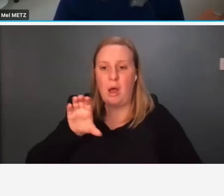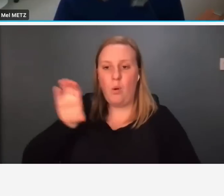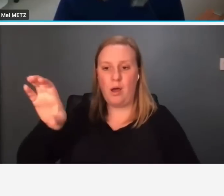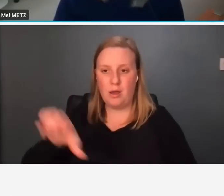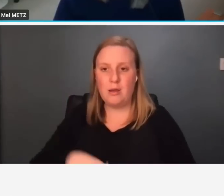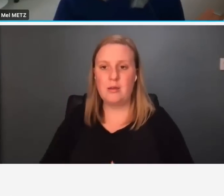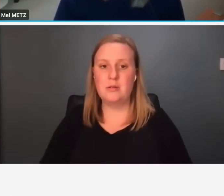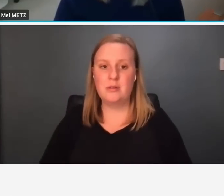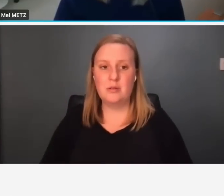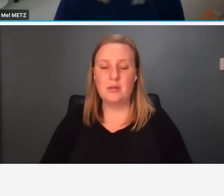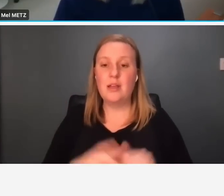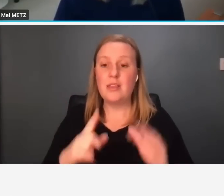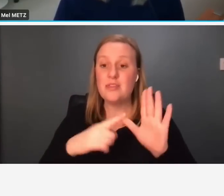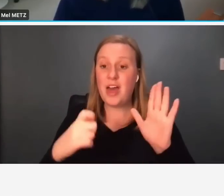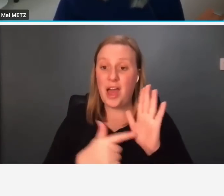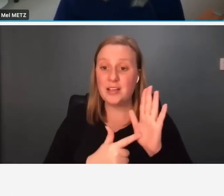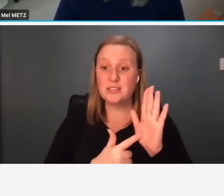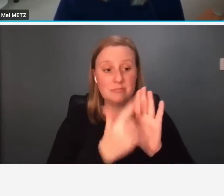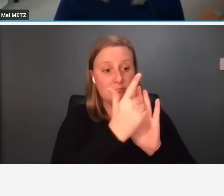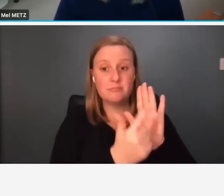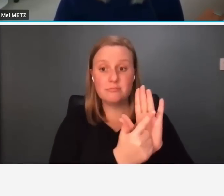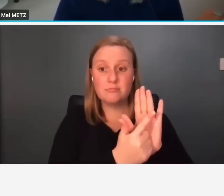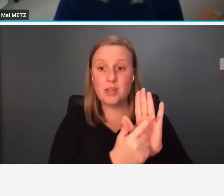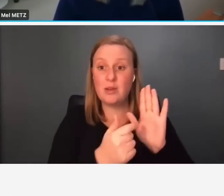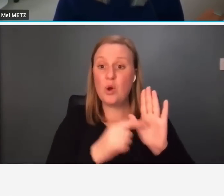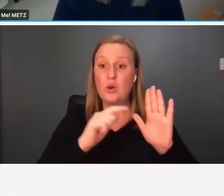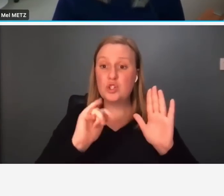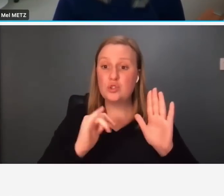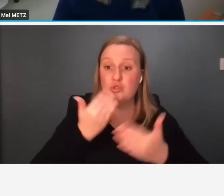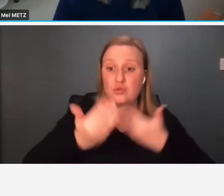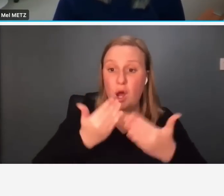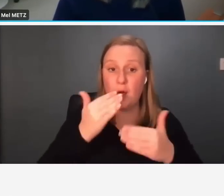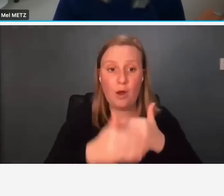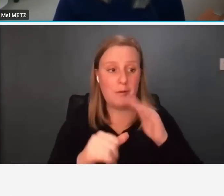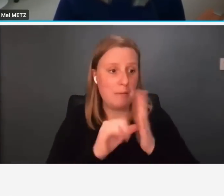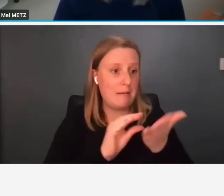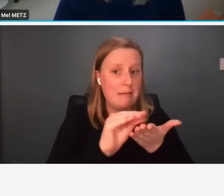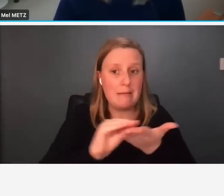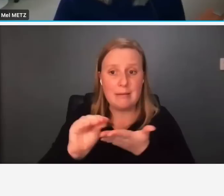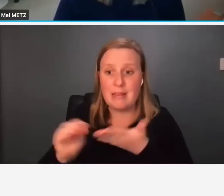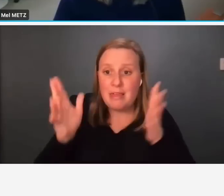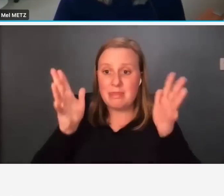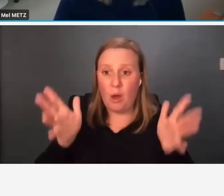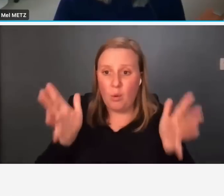rather than just describing how money moves around. The Act will underpin systemic change to aged